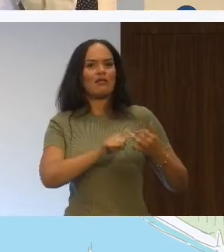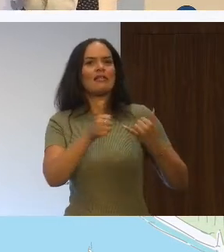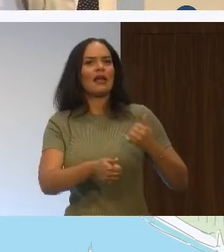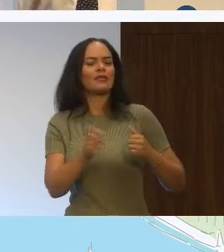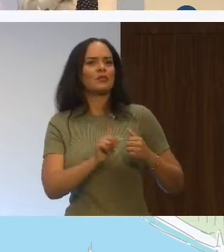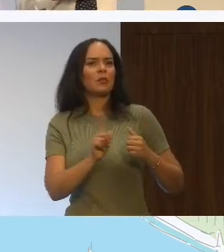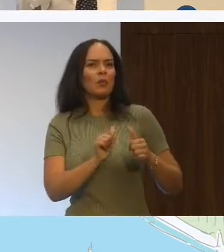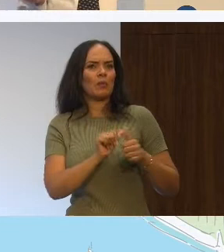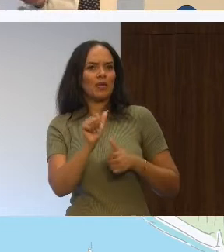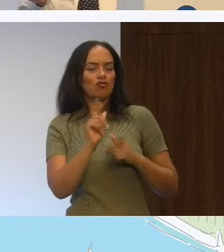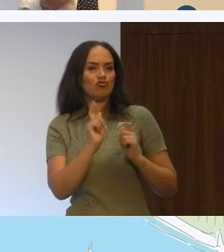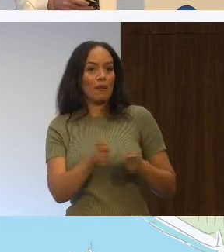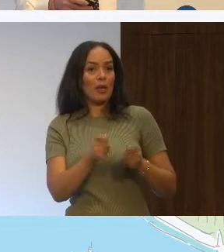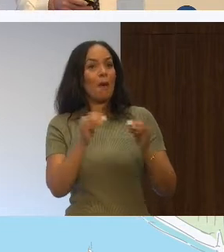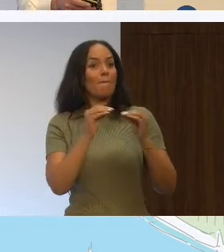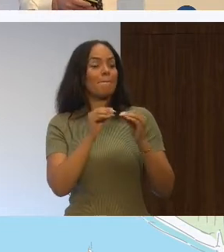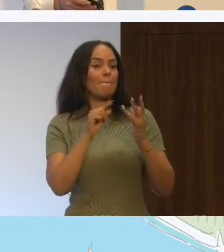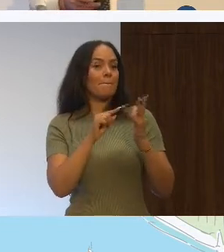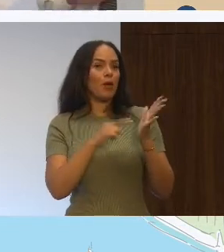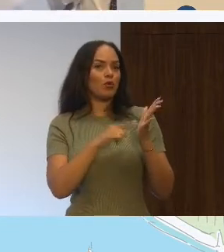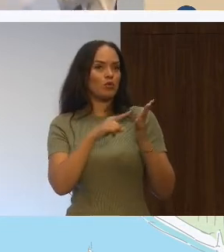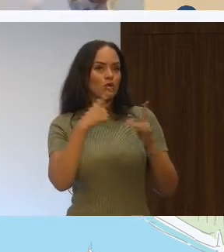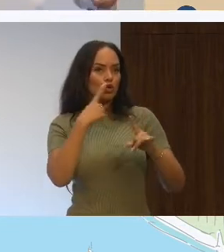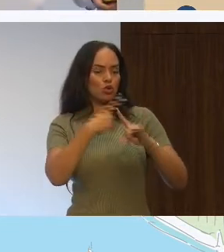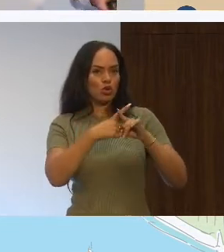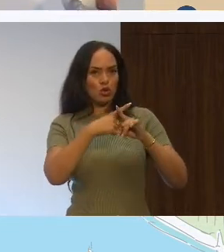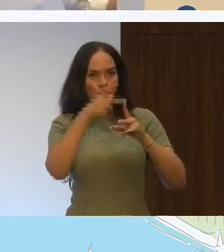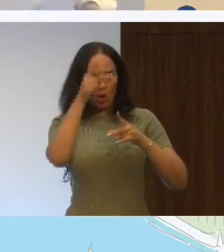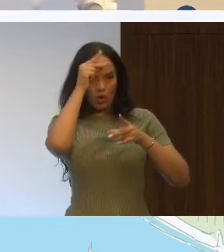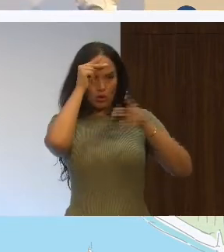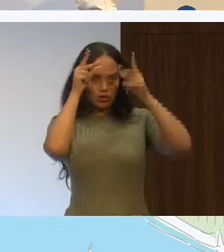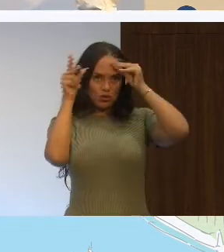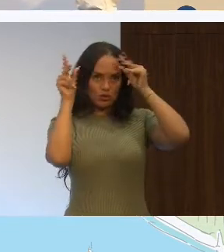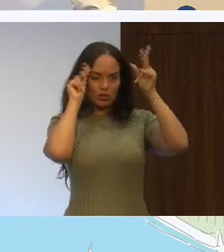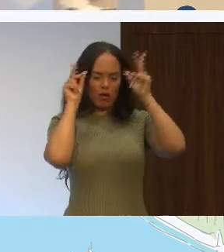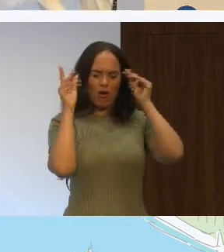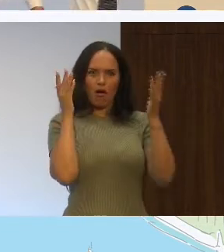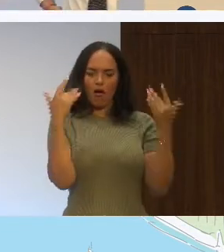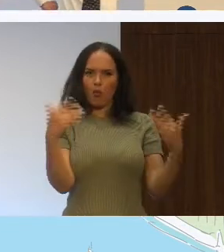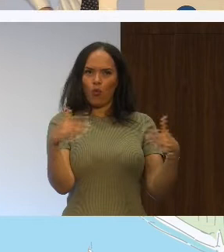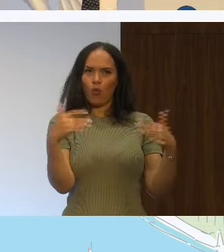what we used to do is give Botox and Botox is really effective in chronic migraine.